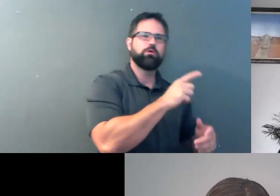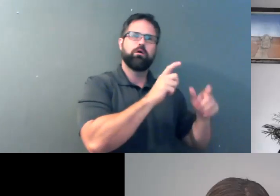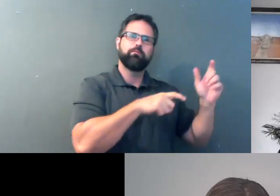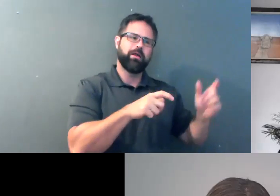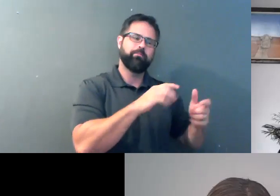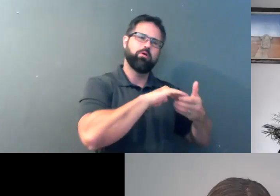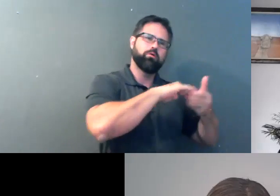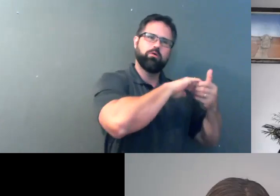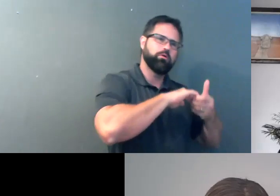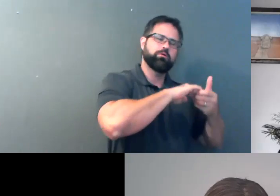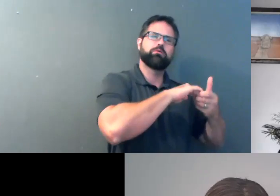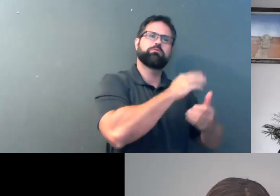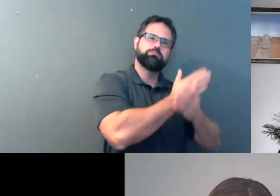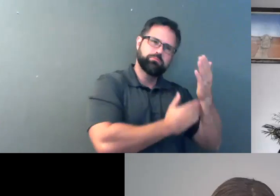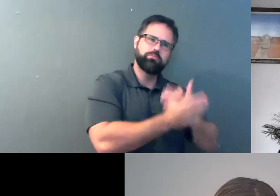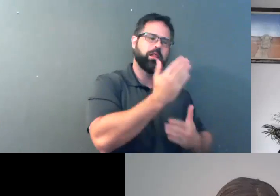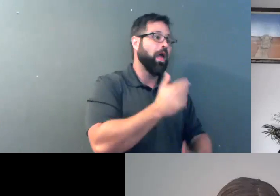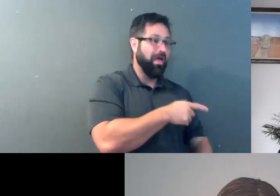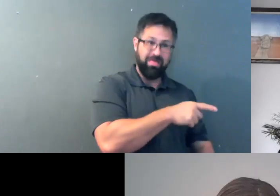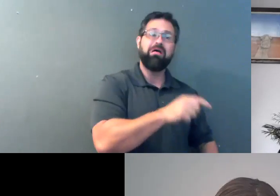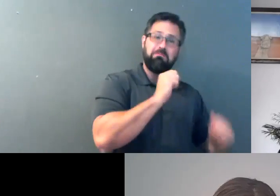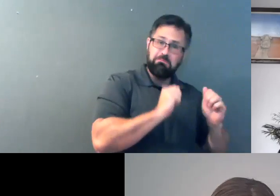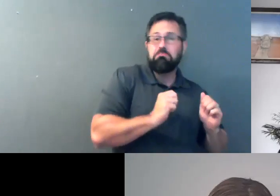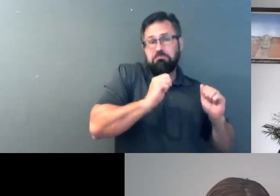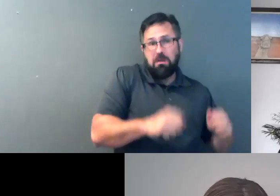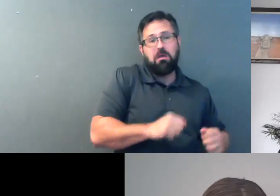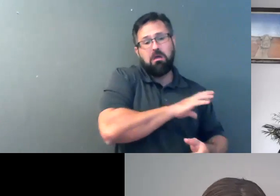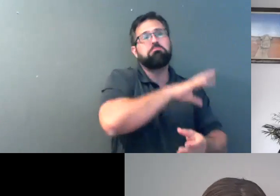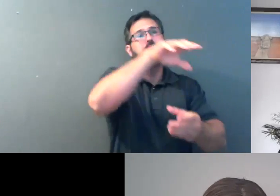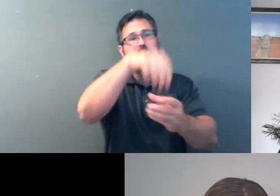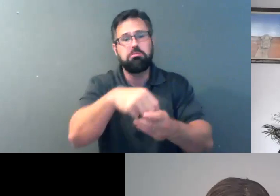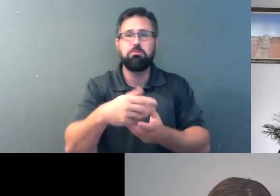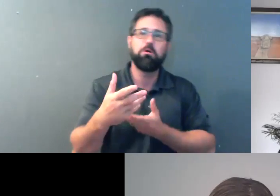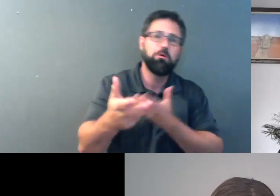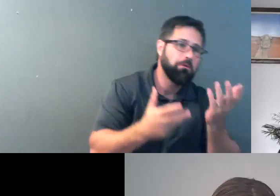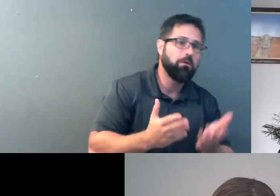refugees are being hosted can have an incredibly important role in in the humanitarian response